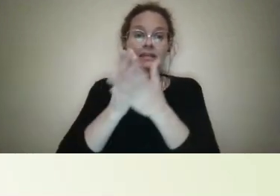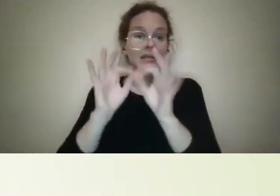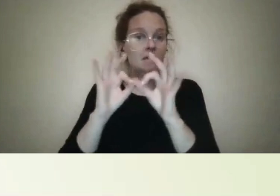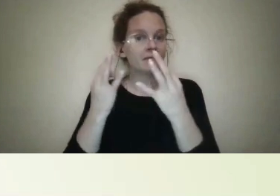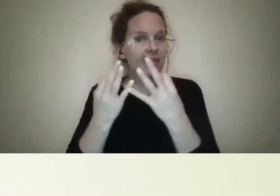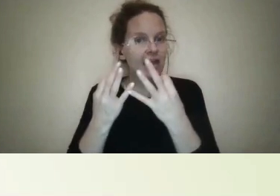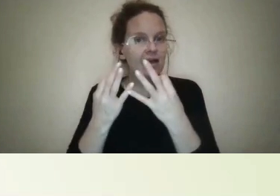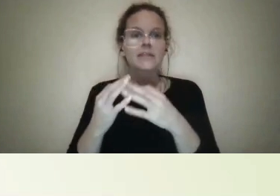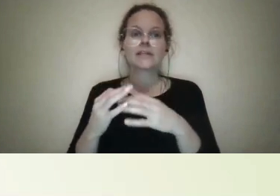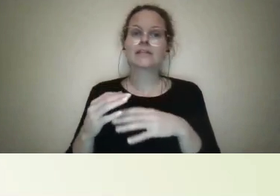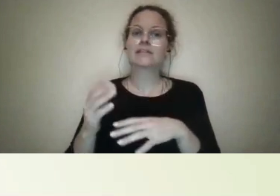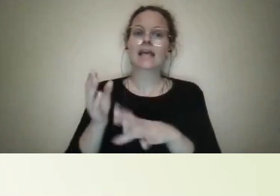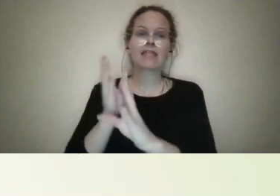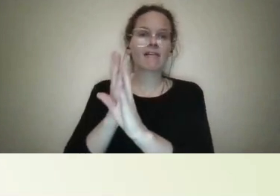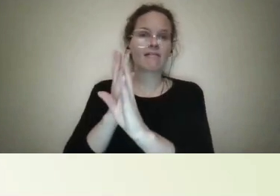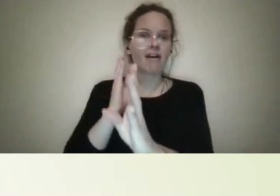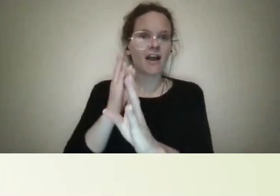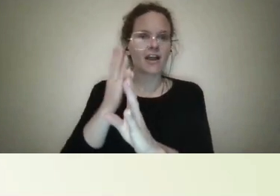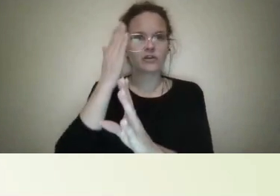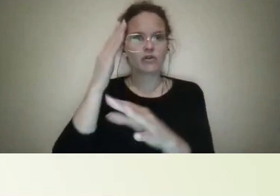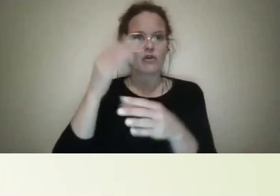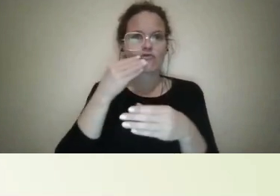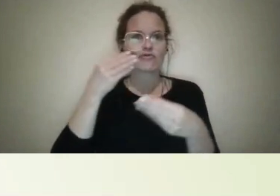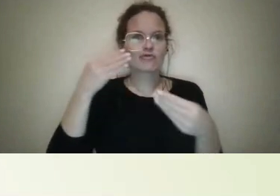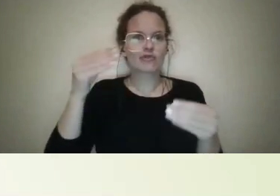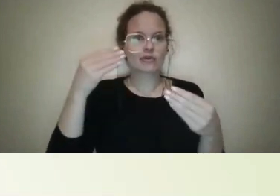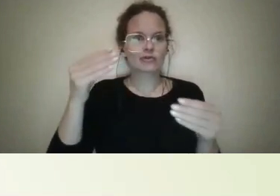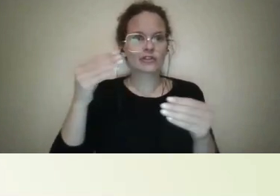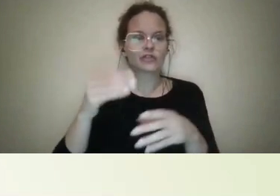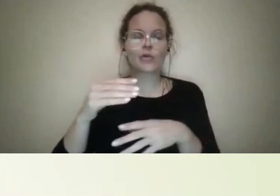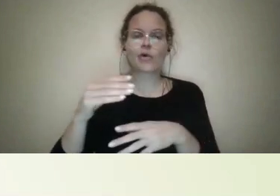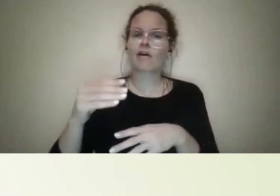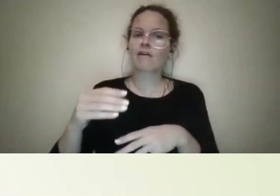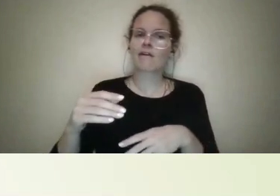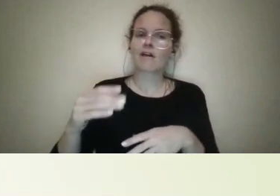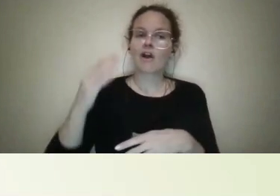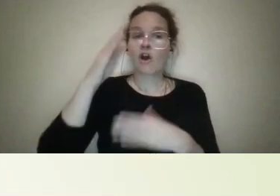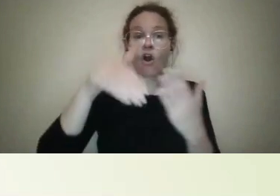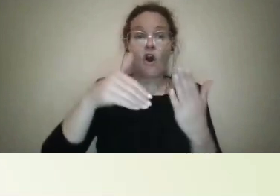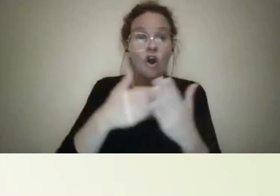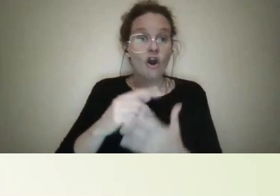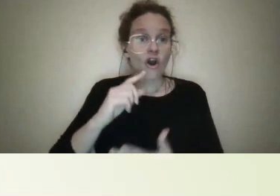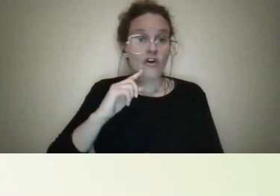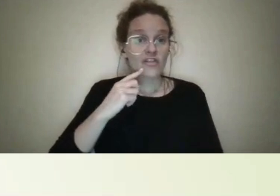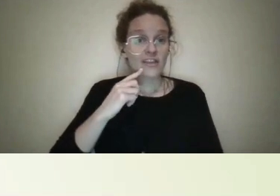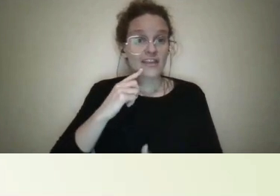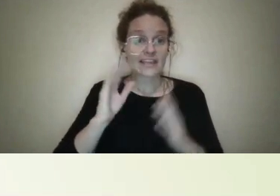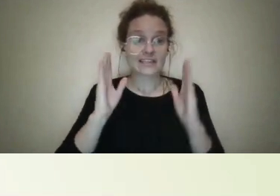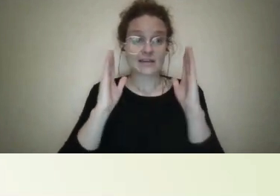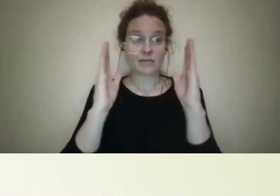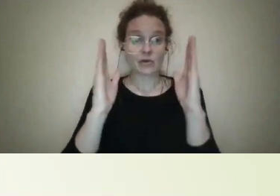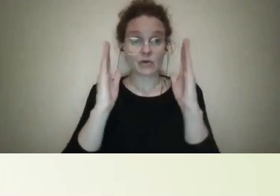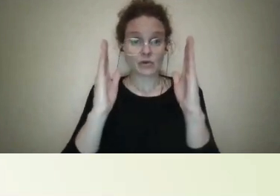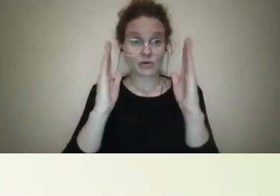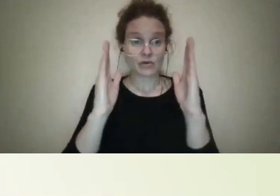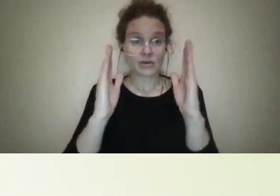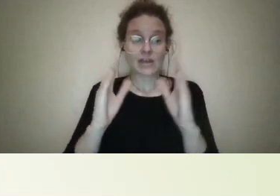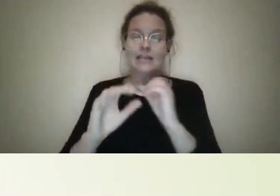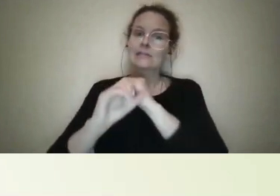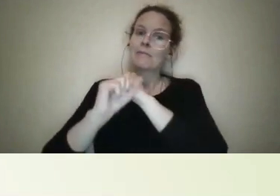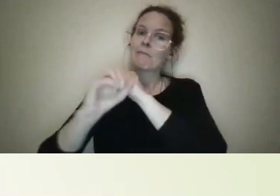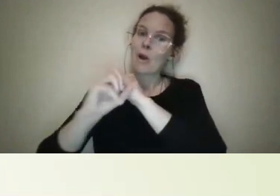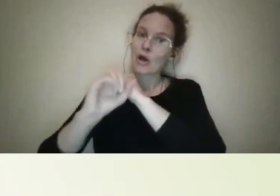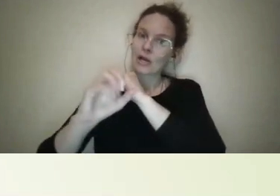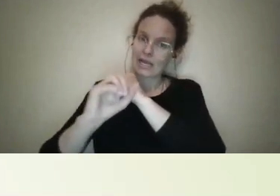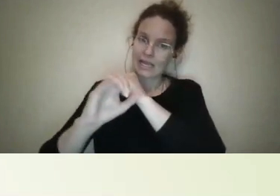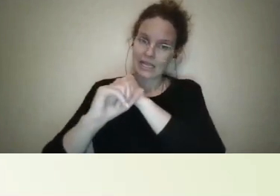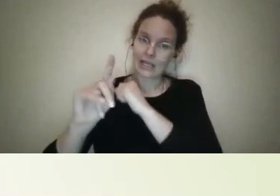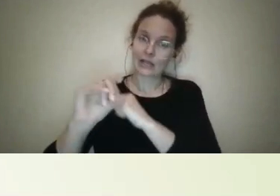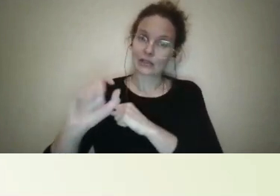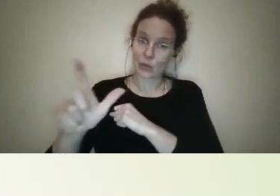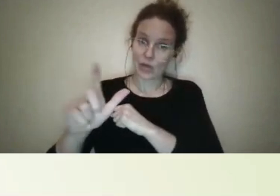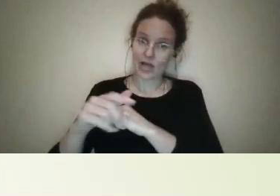and do you know why they set all the candy in that lane? It's a marketing tool. It's eye level,